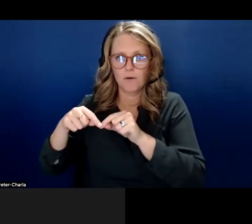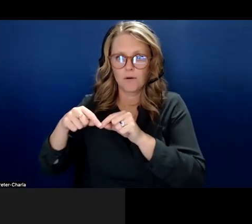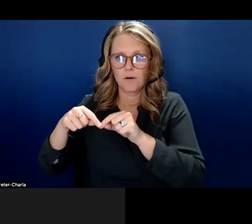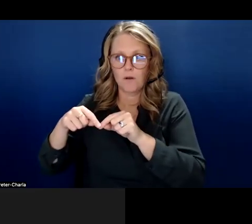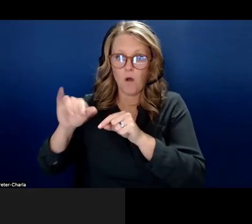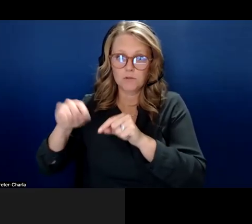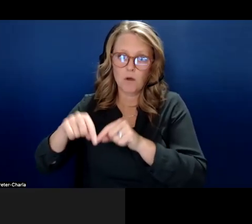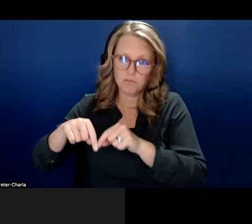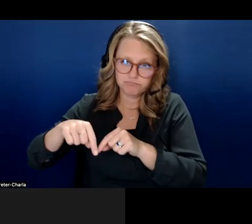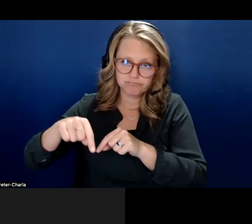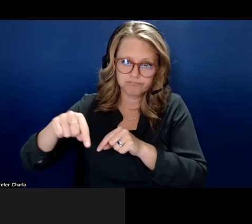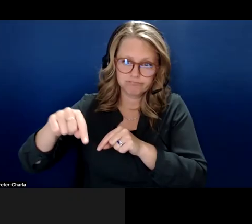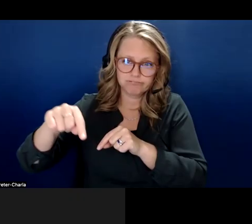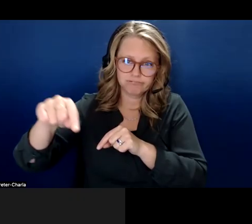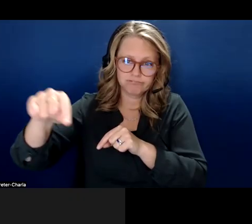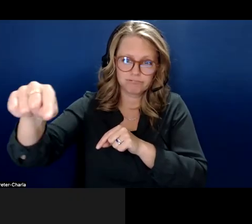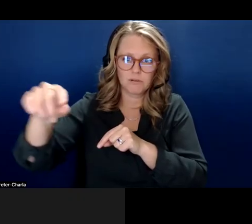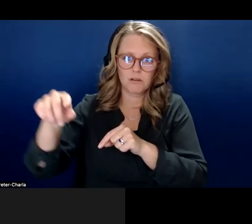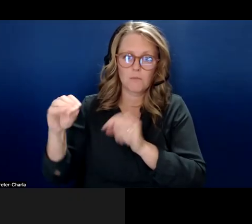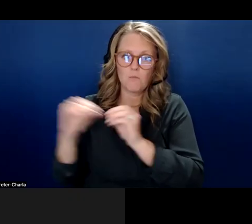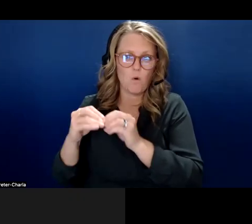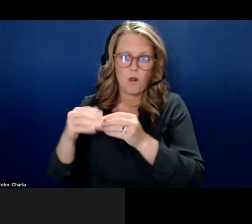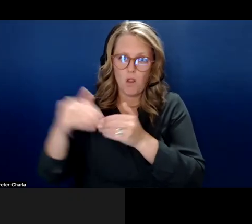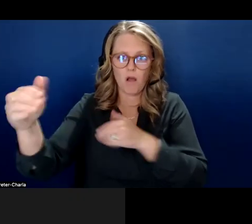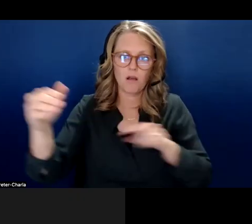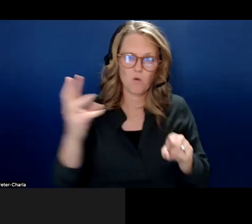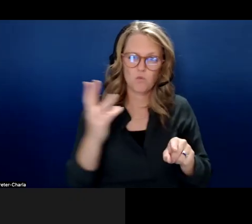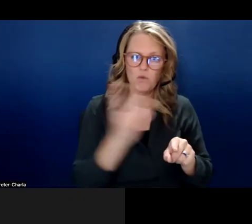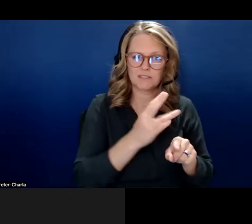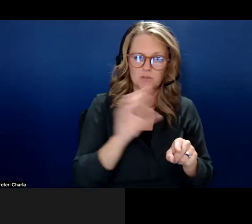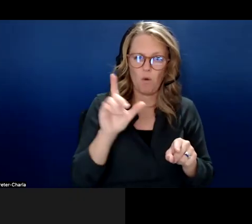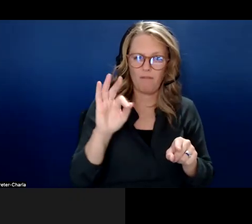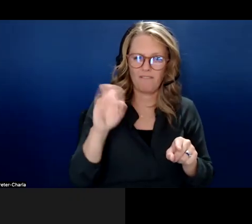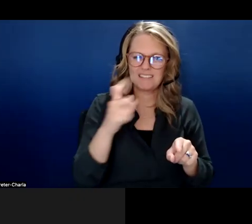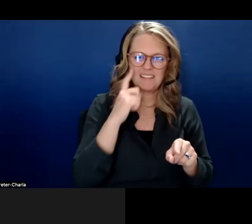much longer than on West Colfax. Just a segment of I think two miles on West Colfax